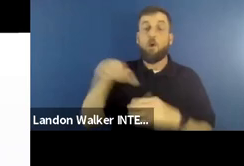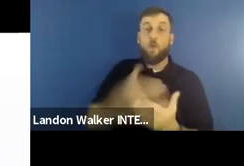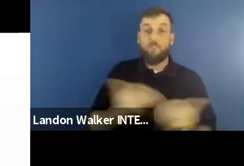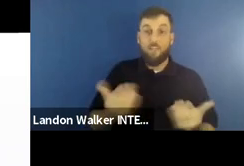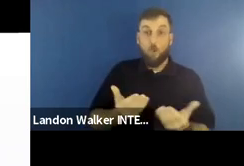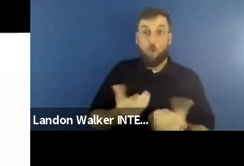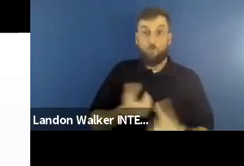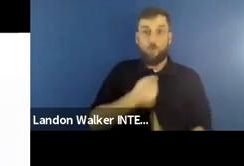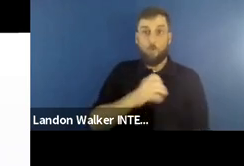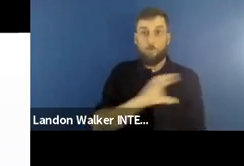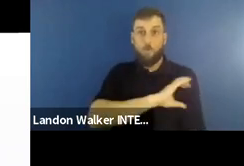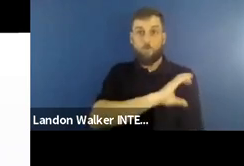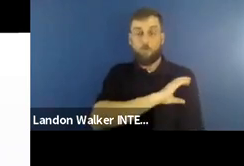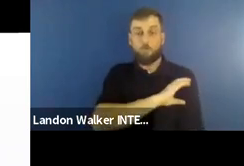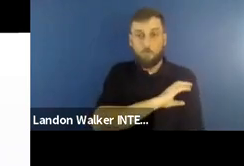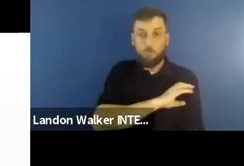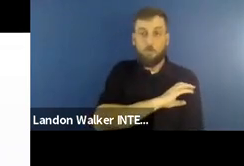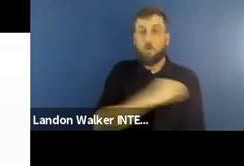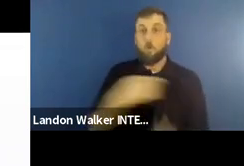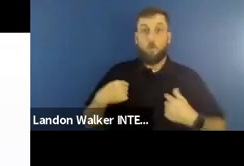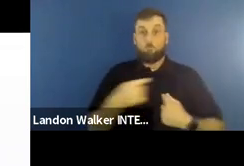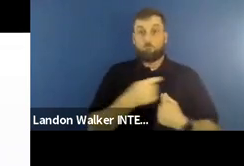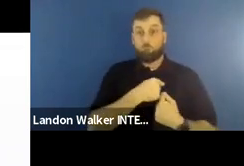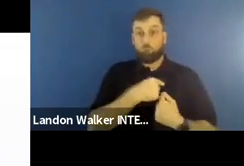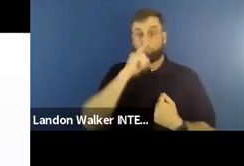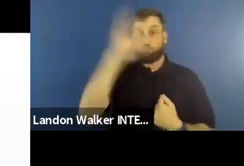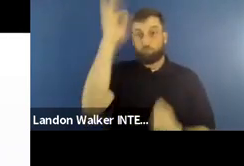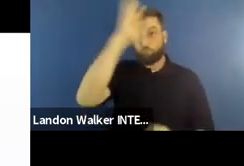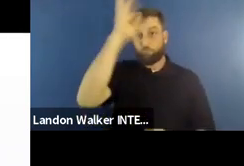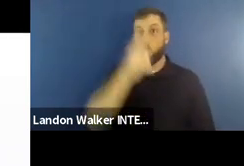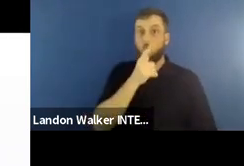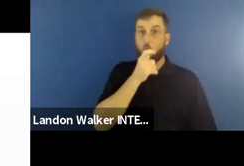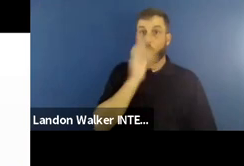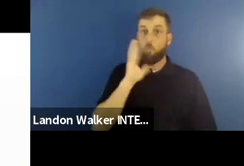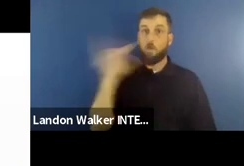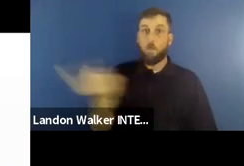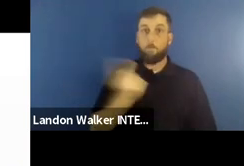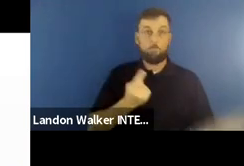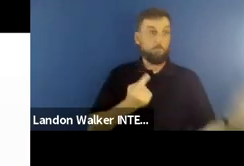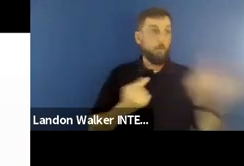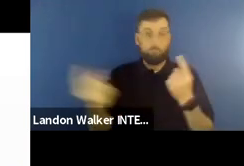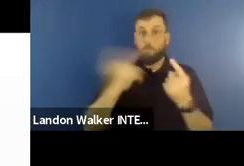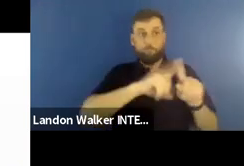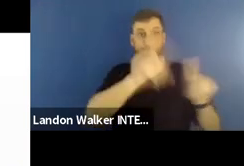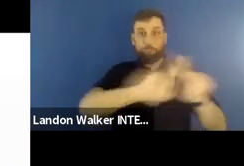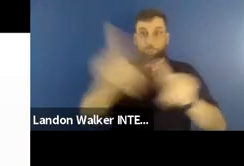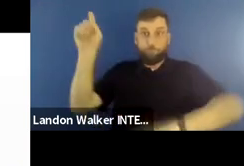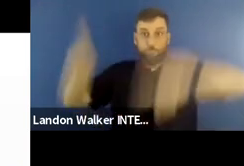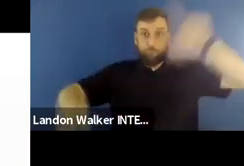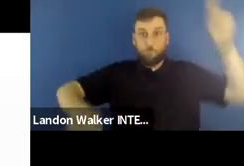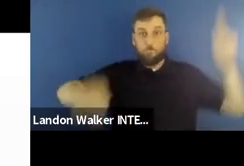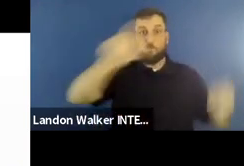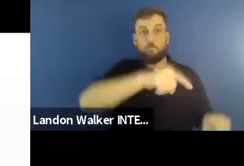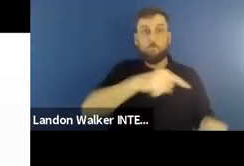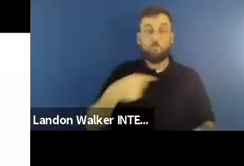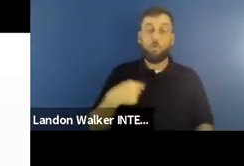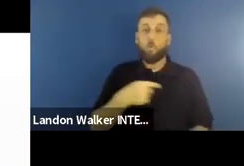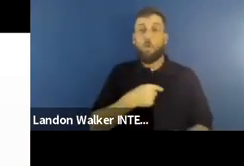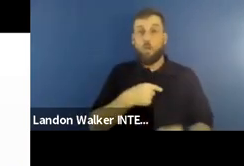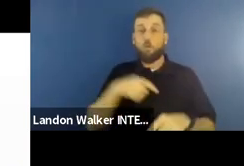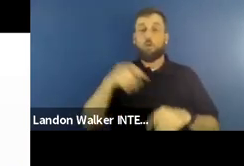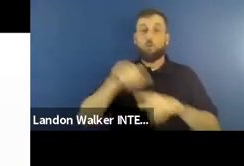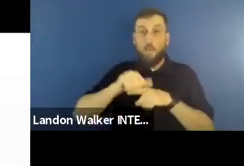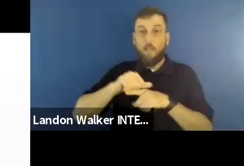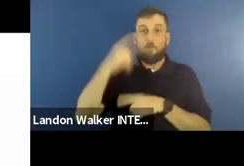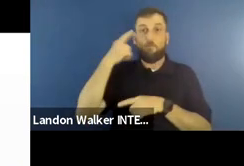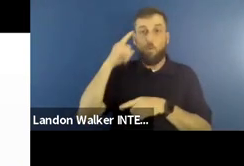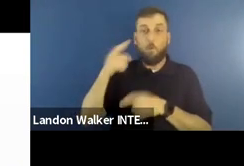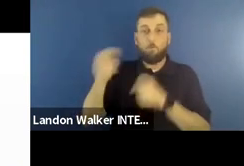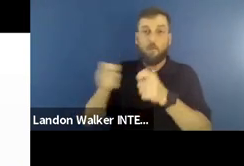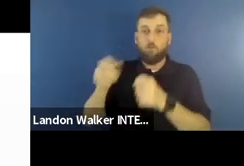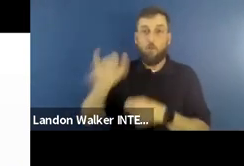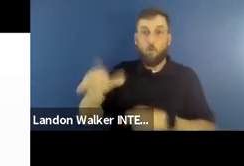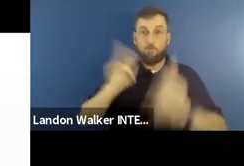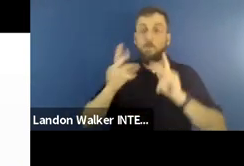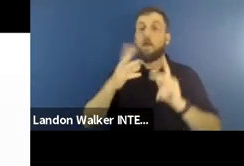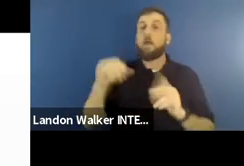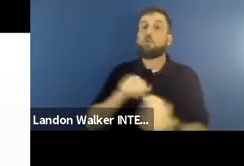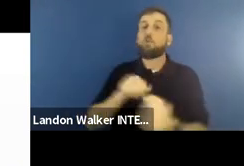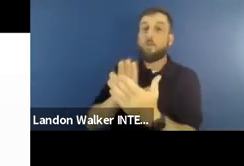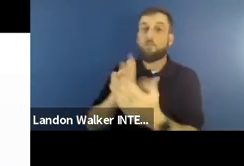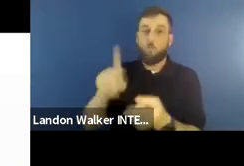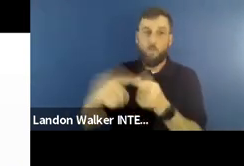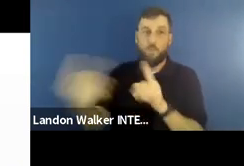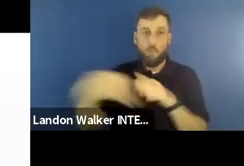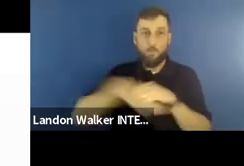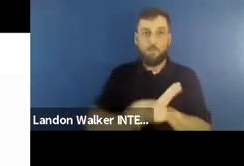So, we really don't know who was going to be coming so all the staff here are trained to manage high acuity individuals, and we try our best to address those needs when they come in.